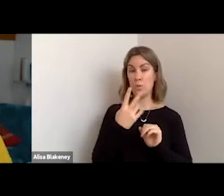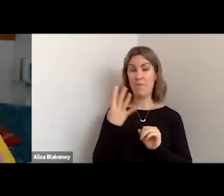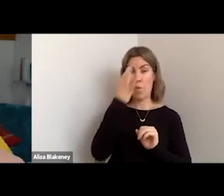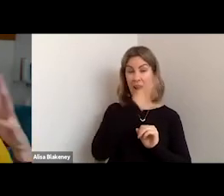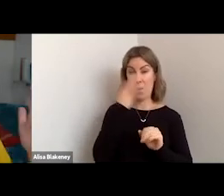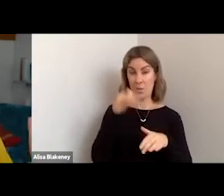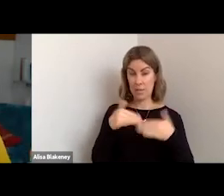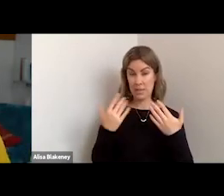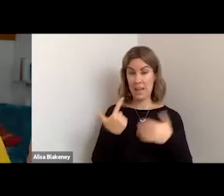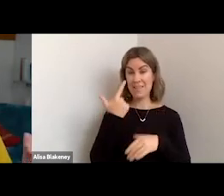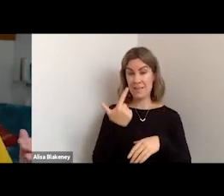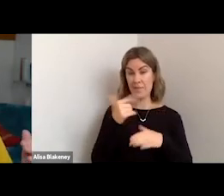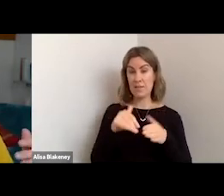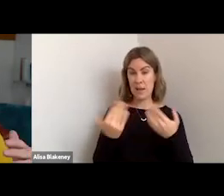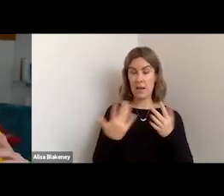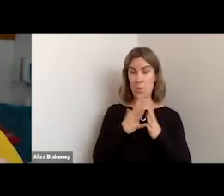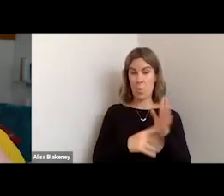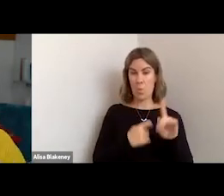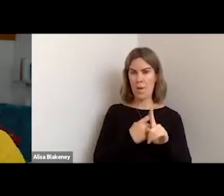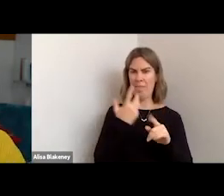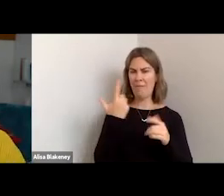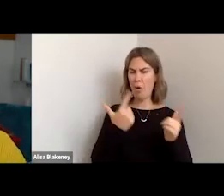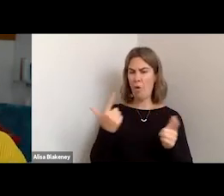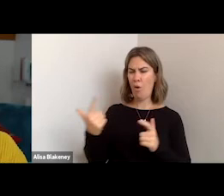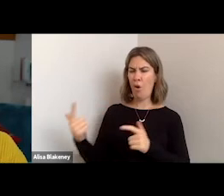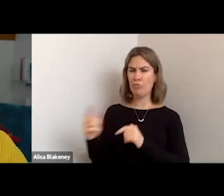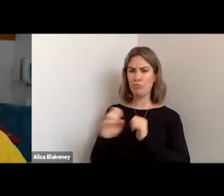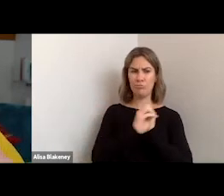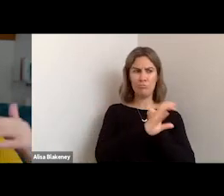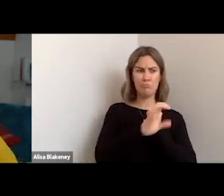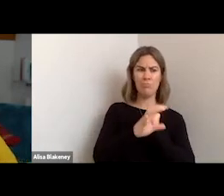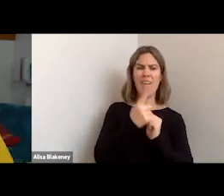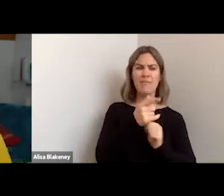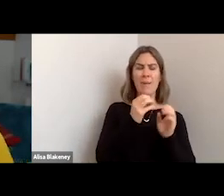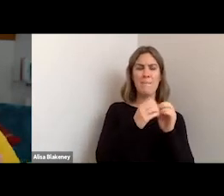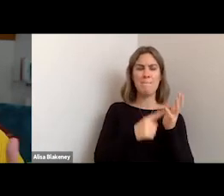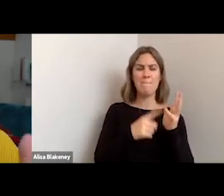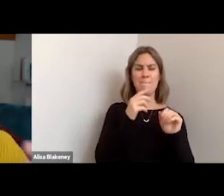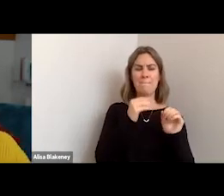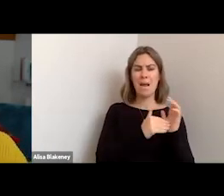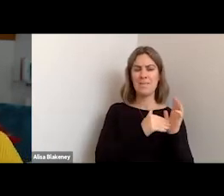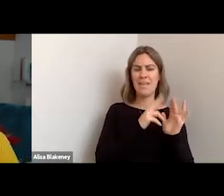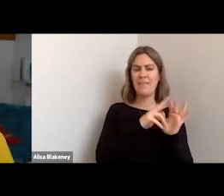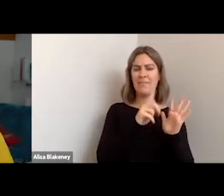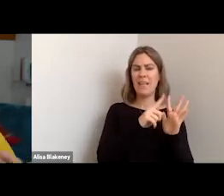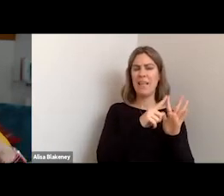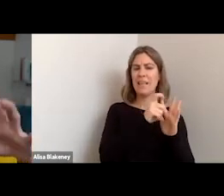they have lots and lots of channels because there's people interested inning cooing, so there's BuzzFeed Cooking, BuzzFeed sport - see how